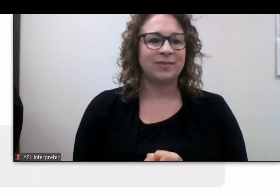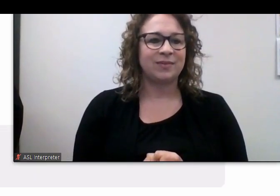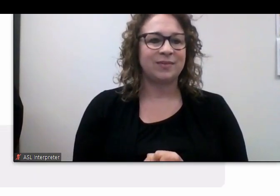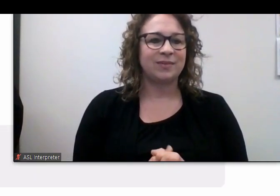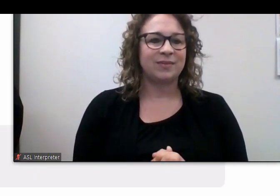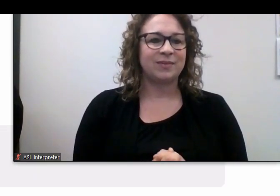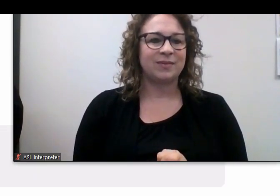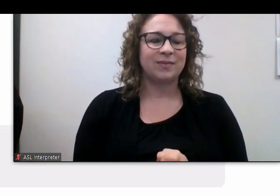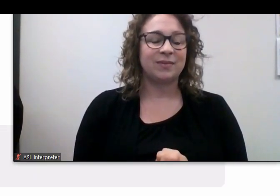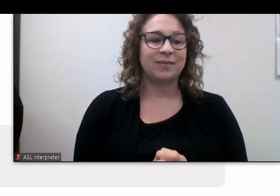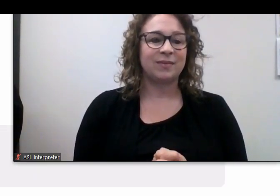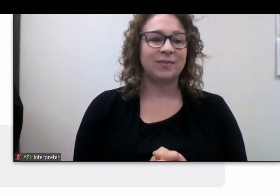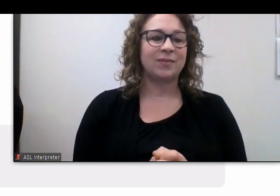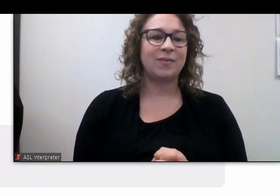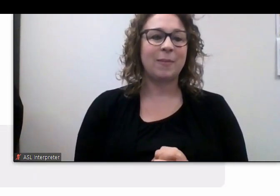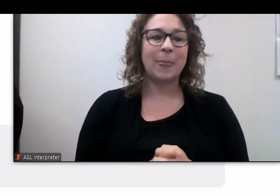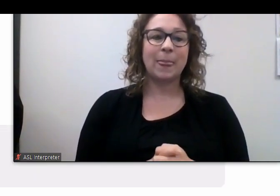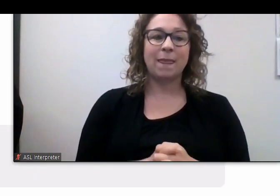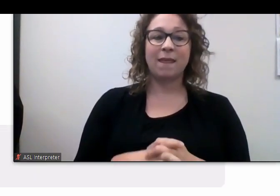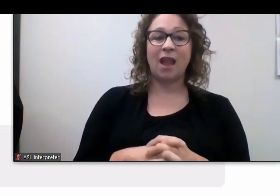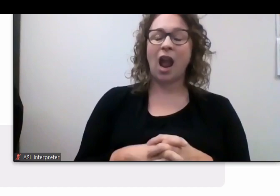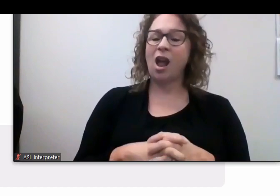And ongoing resources [phone beep]